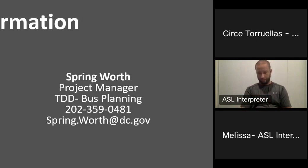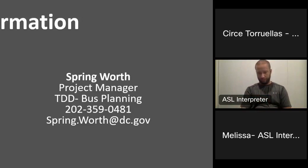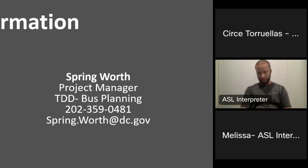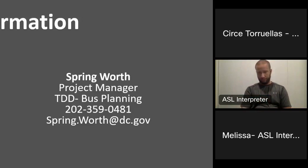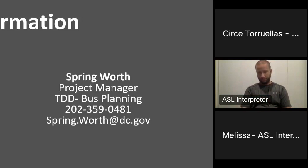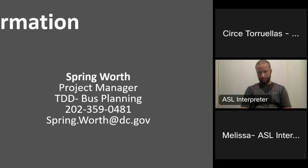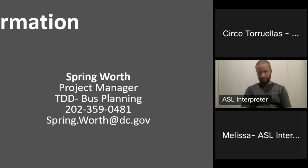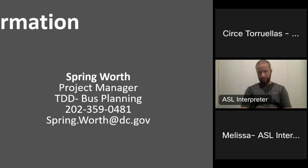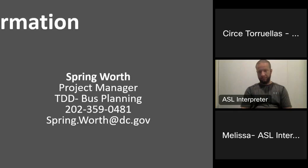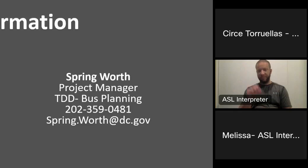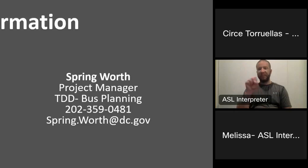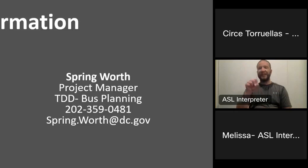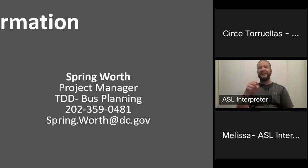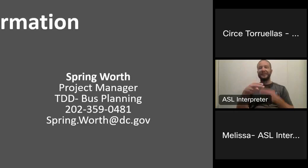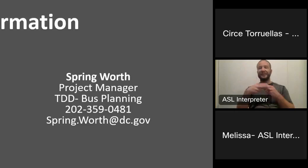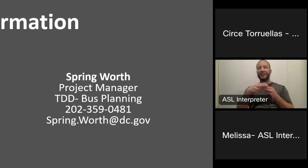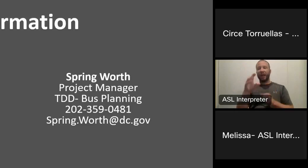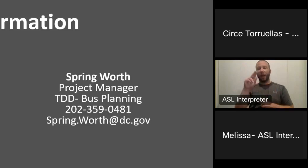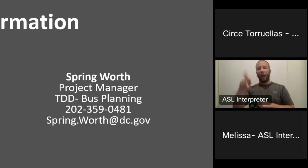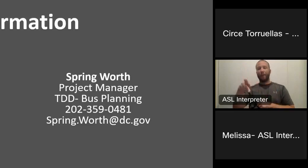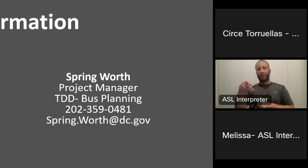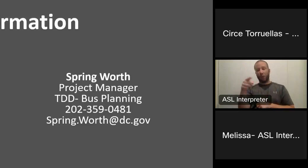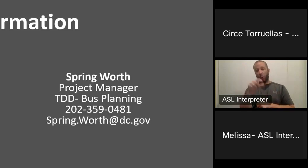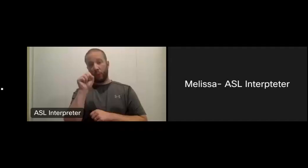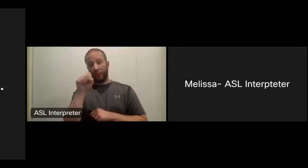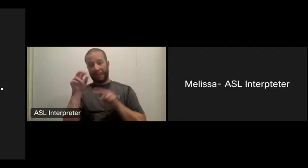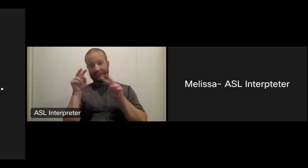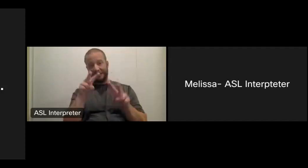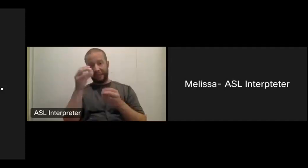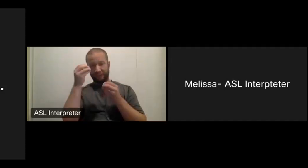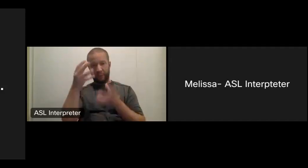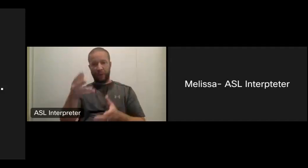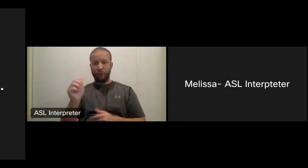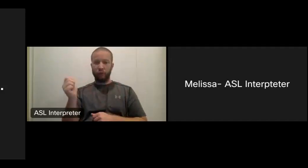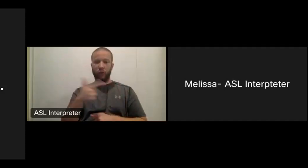get the information I think everyone has the information at this point so I'm gonna stop